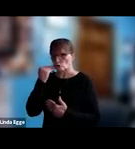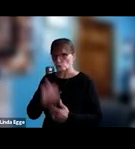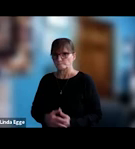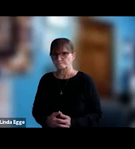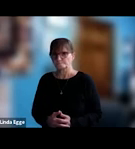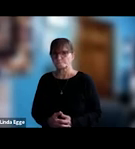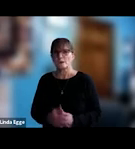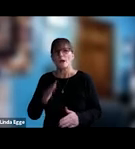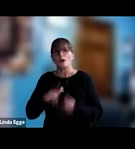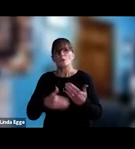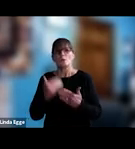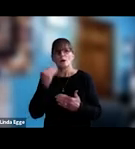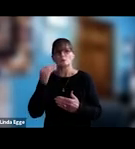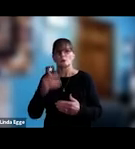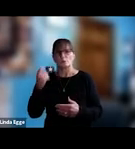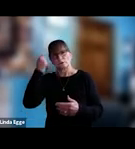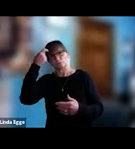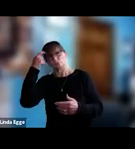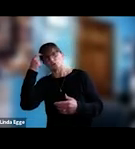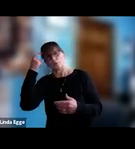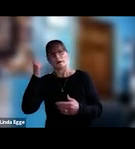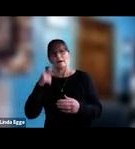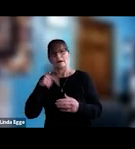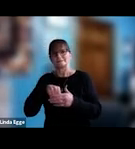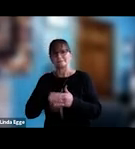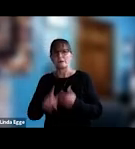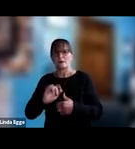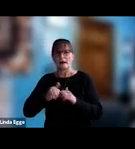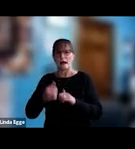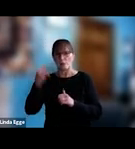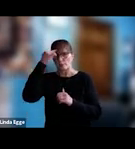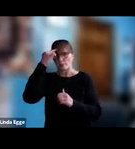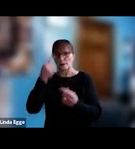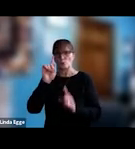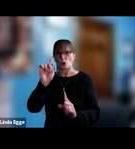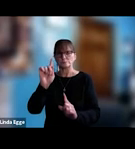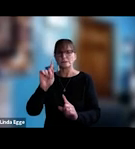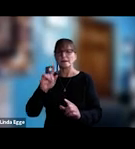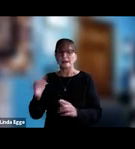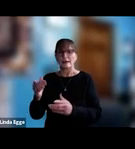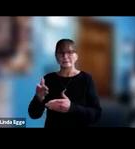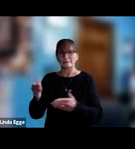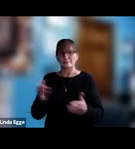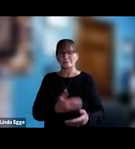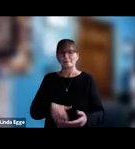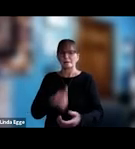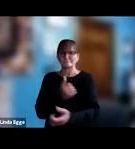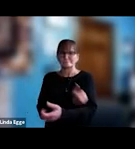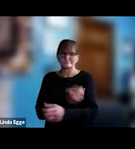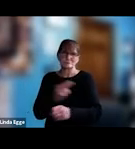And we all know severe trauma has really intense effects on how the brain looks in acts too, which then bring about substance use disorders and that kind of stuff.